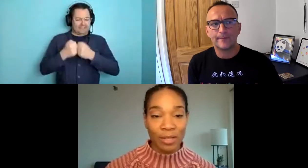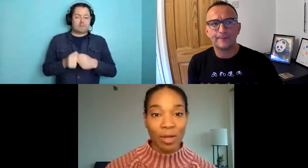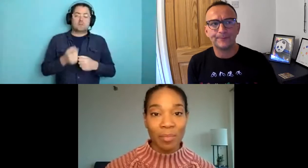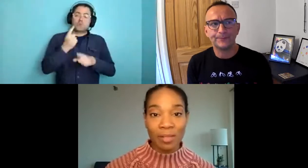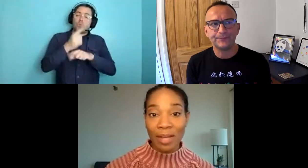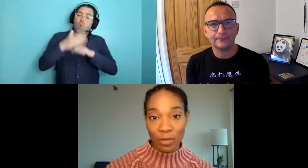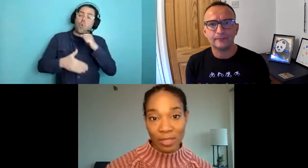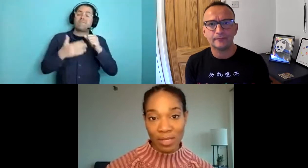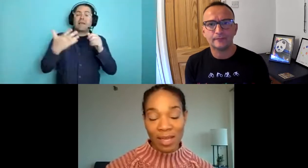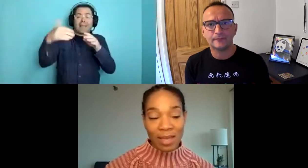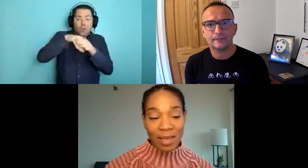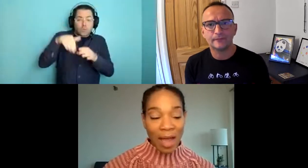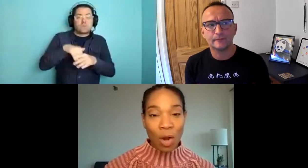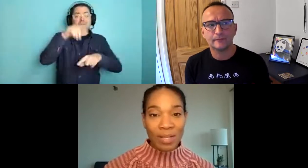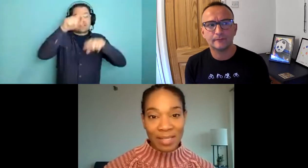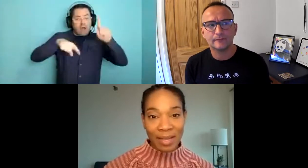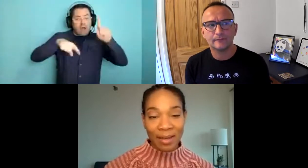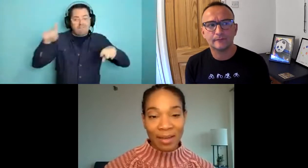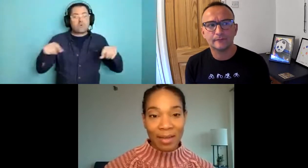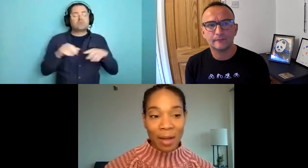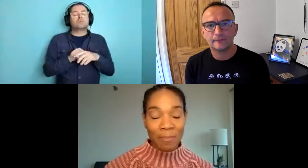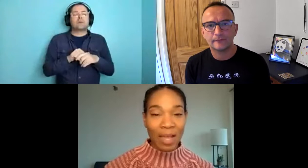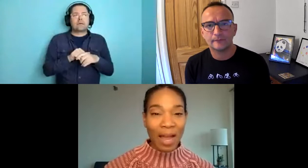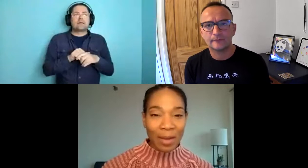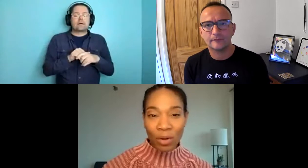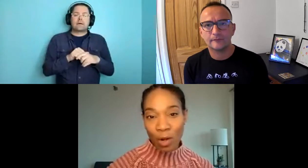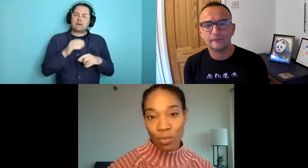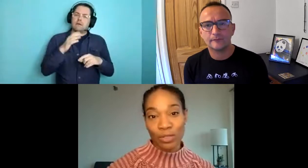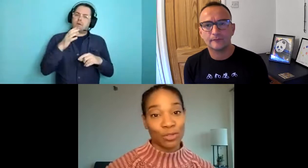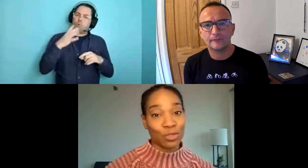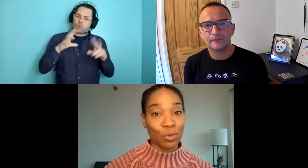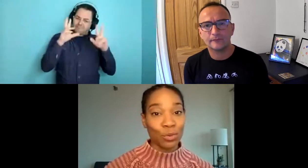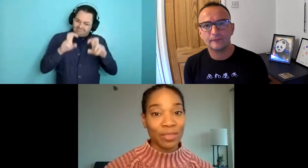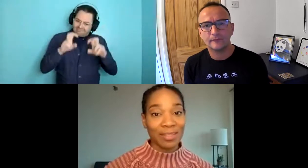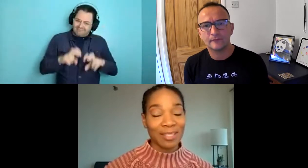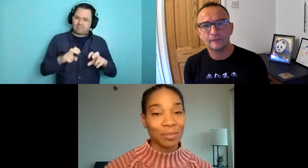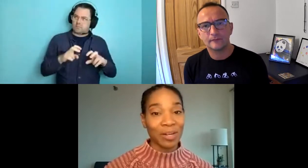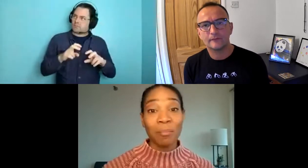I use to celebrate who I am I am a proud black bisexual